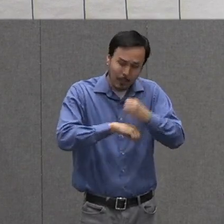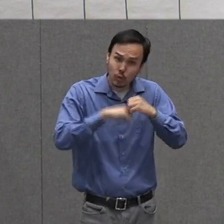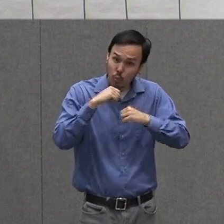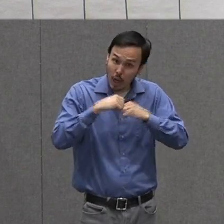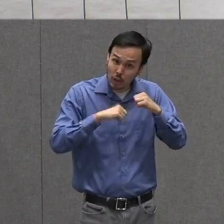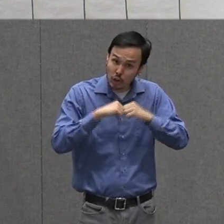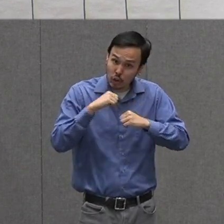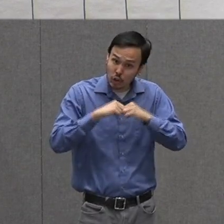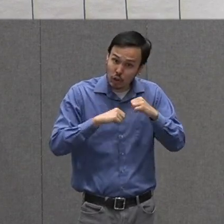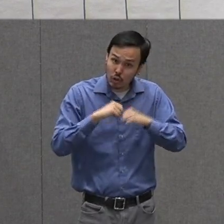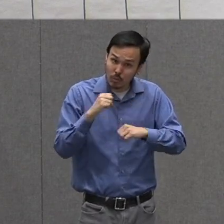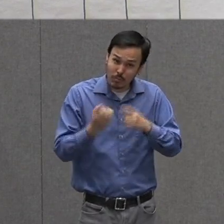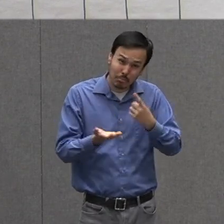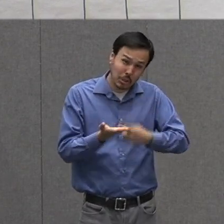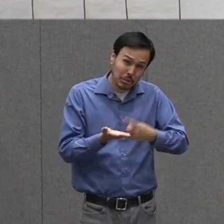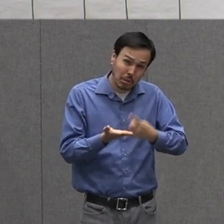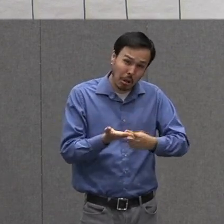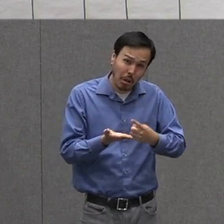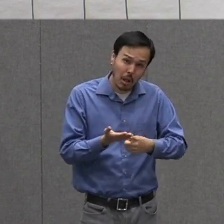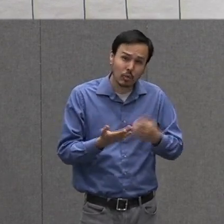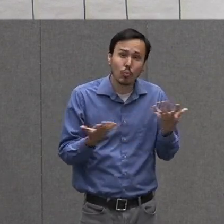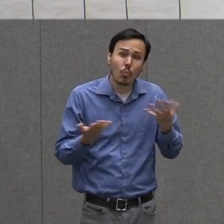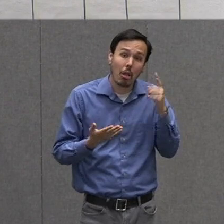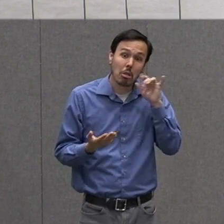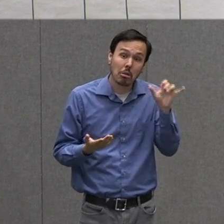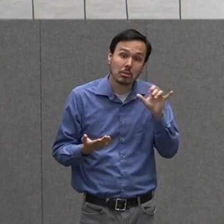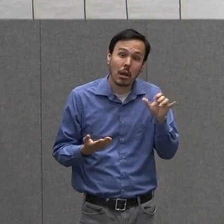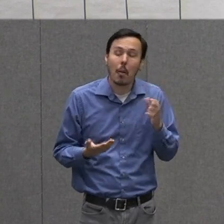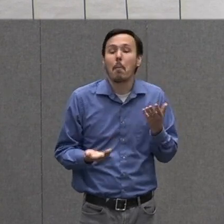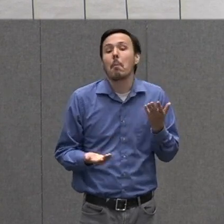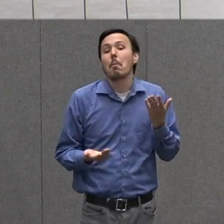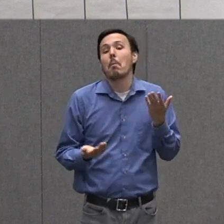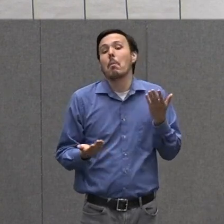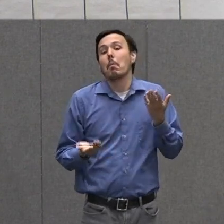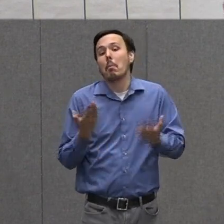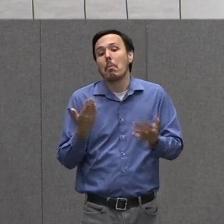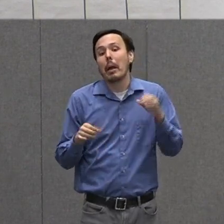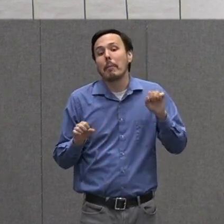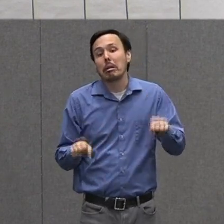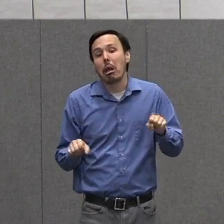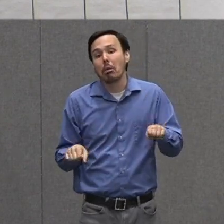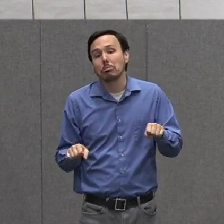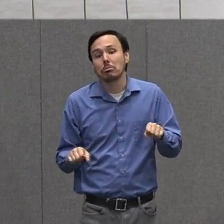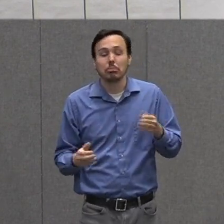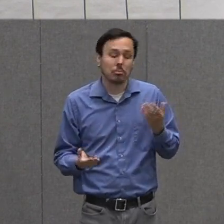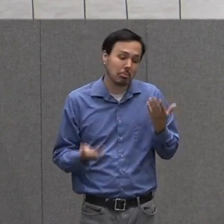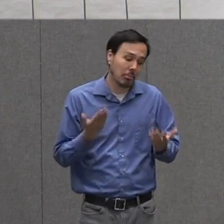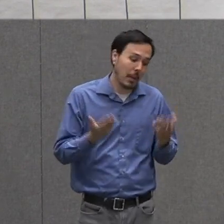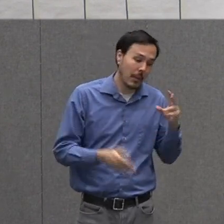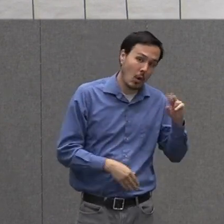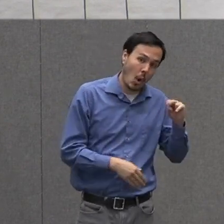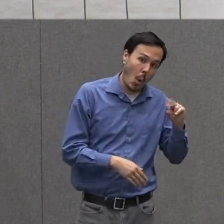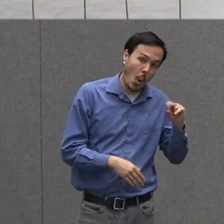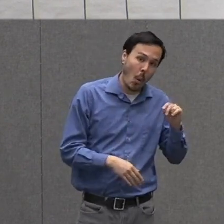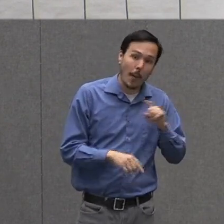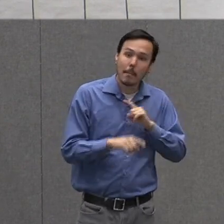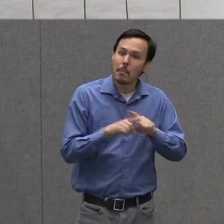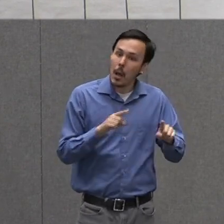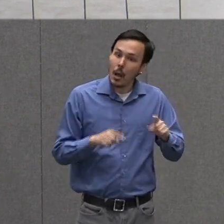You might have, you might have not, but just like stories, poems have their own structure. Isn't that exciting?